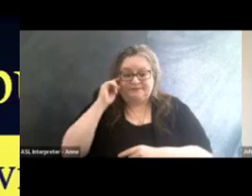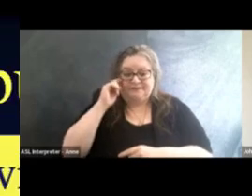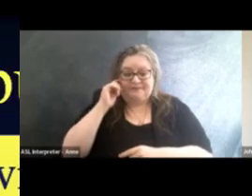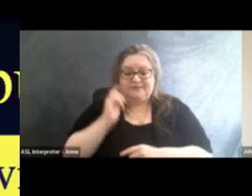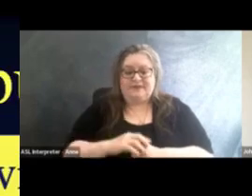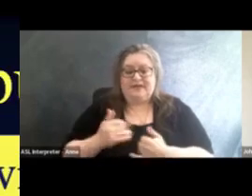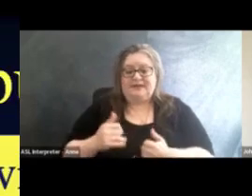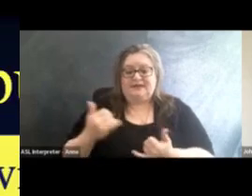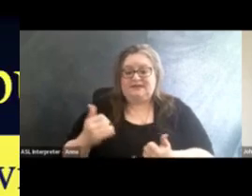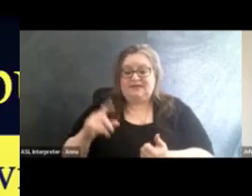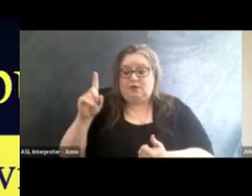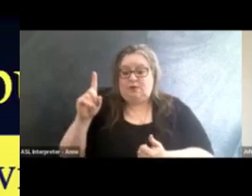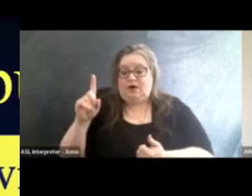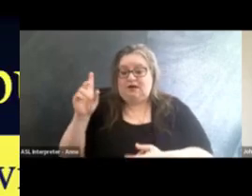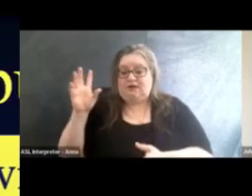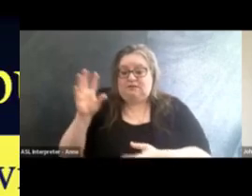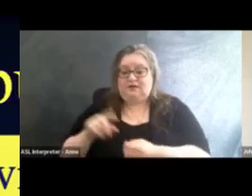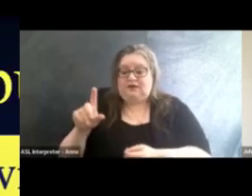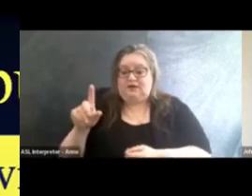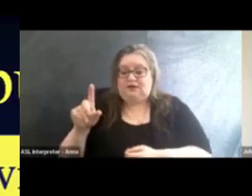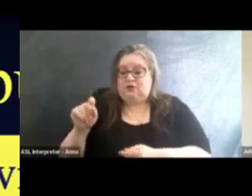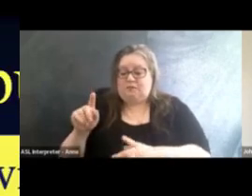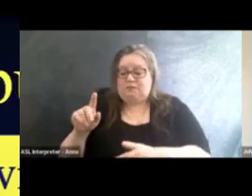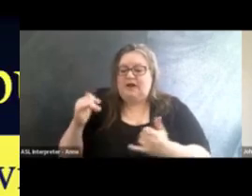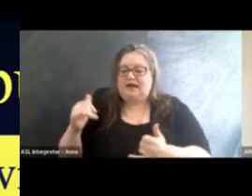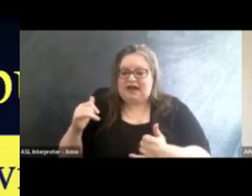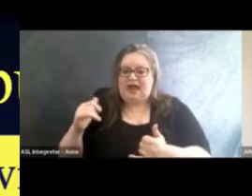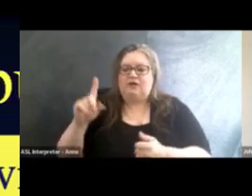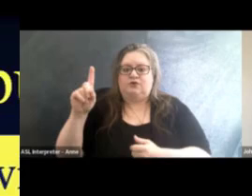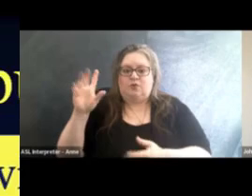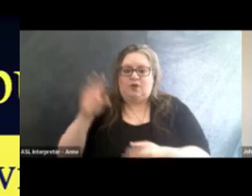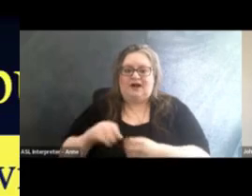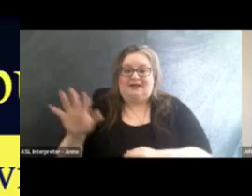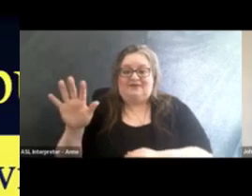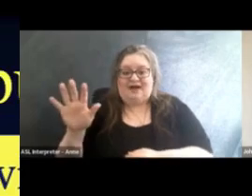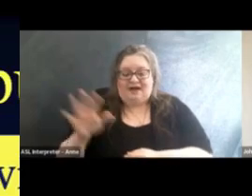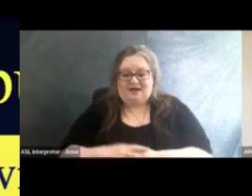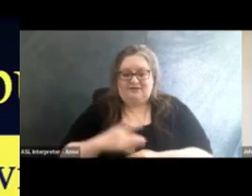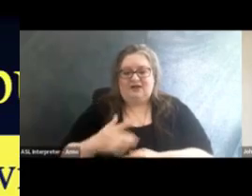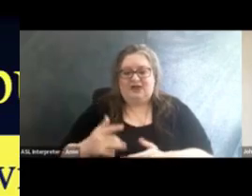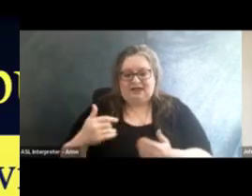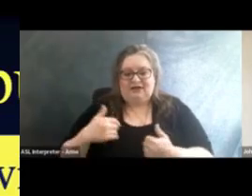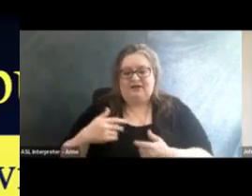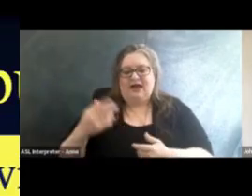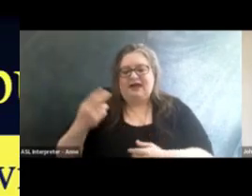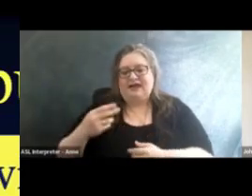20. This is one in five in your waiting room are likely to have had a history of moderate or